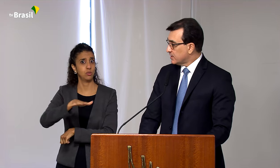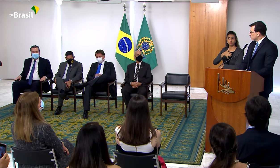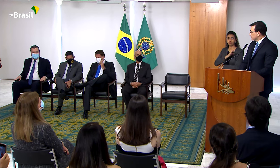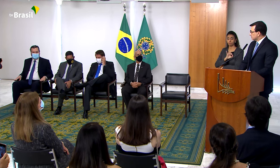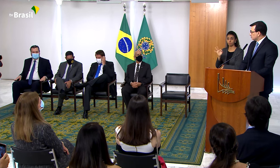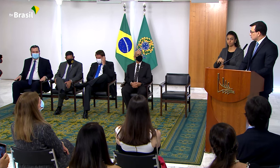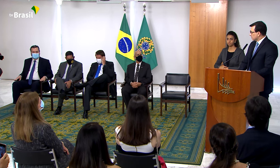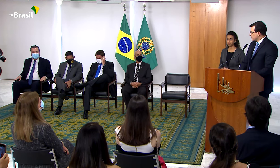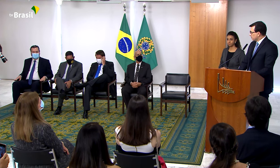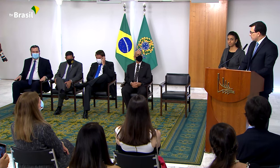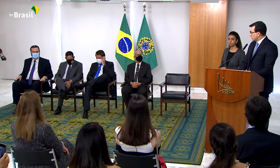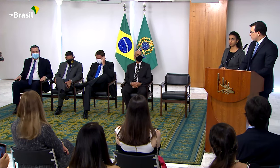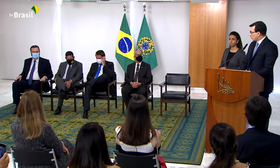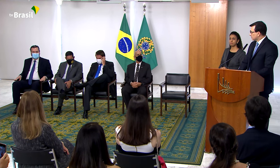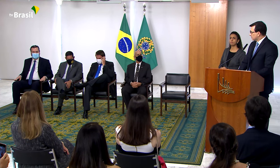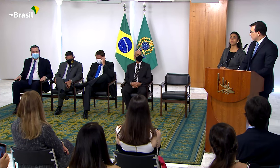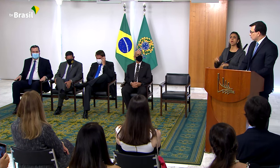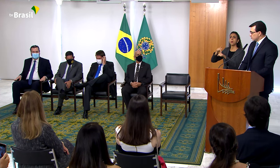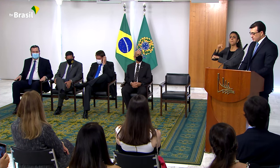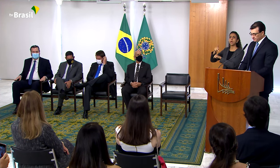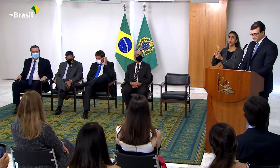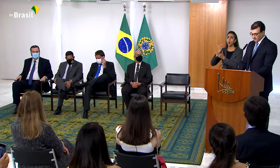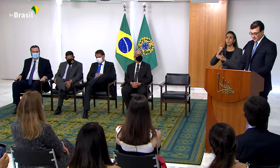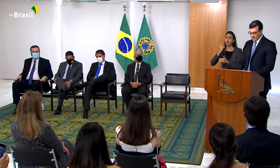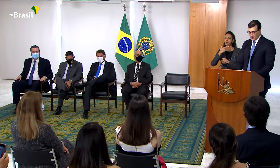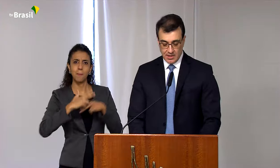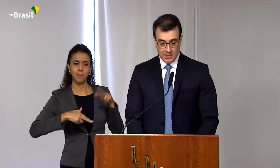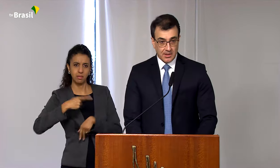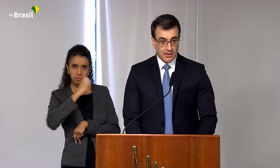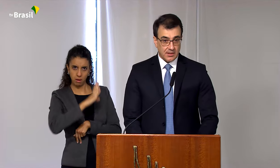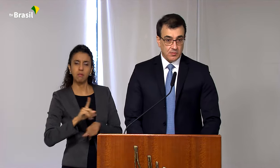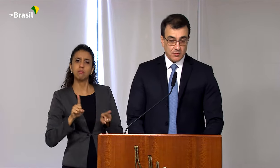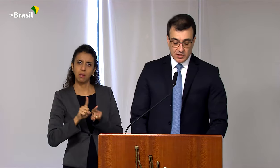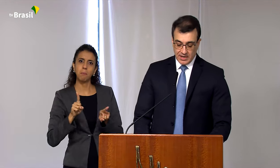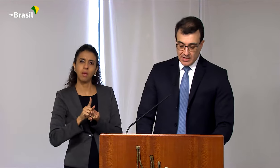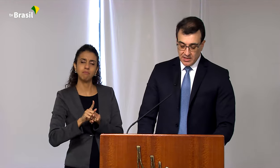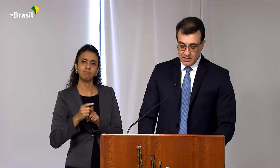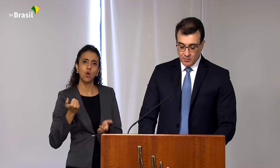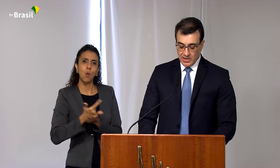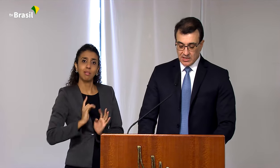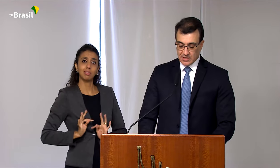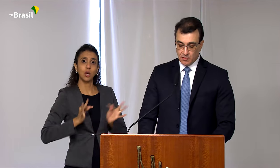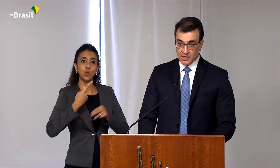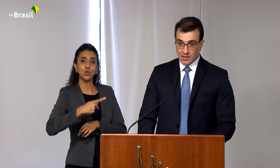food from Brazil, President Bolsonaro, imports technology. And we have to show an environmental legislation